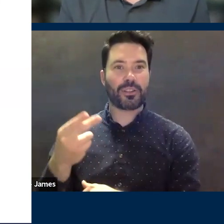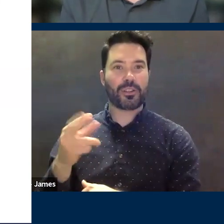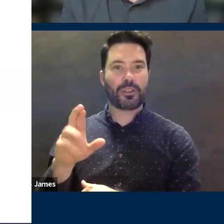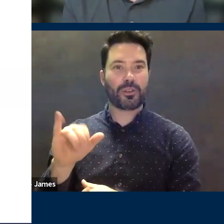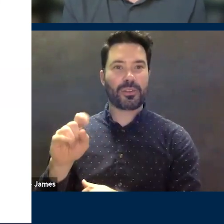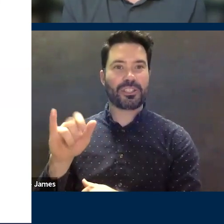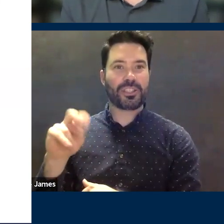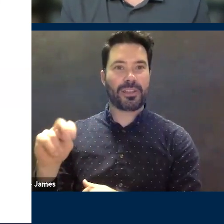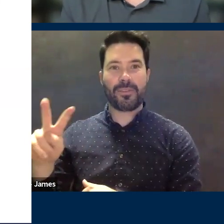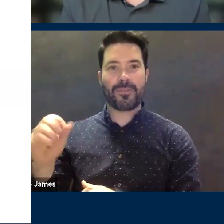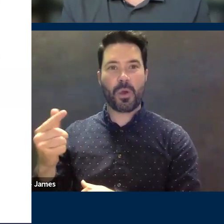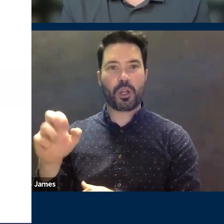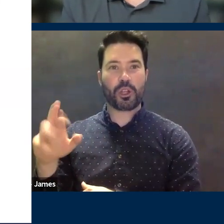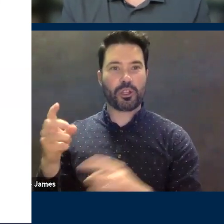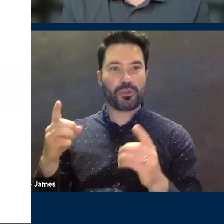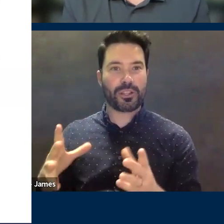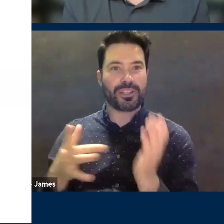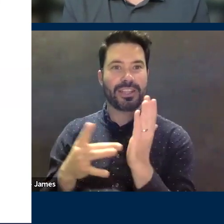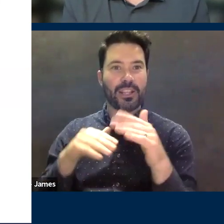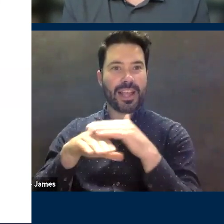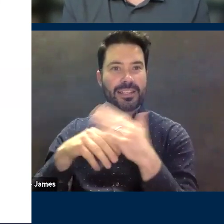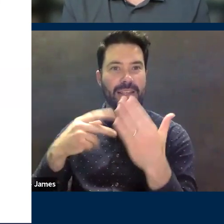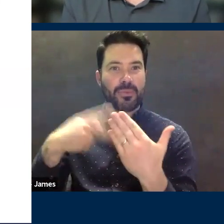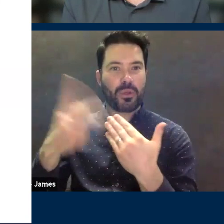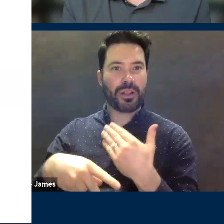He's the director of Technology Access Program at Gallaudet University.